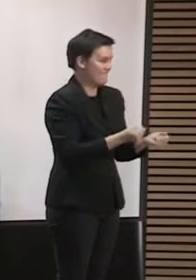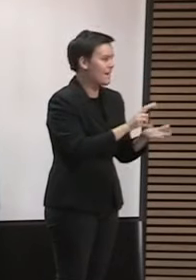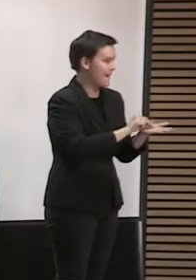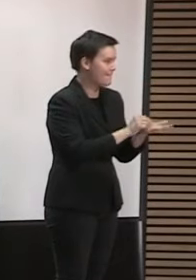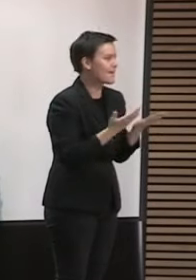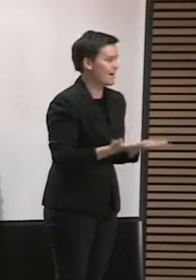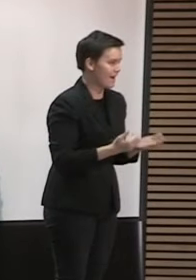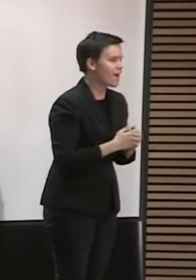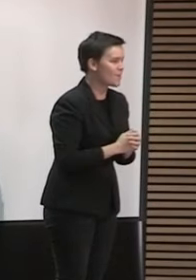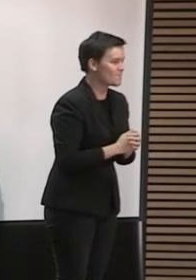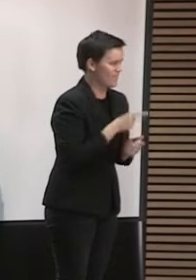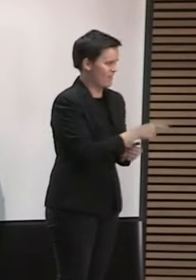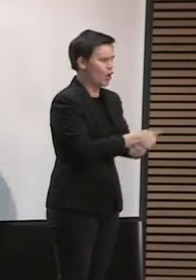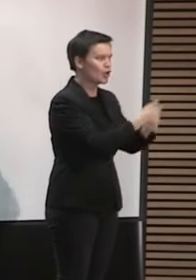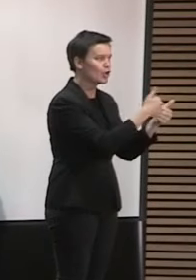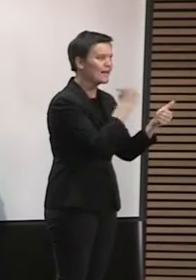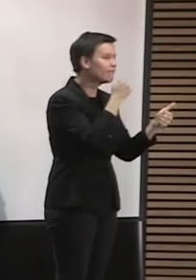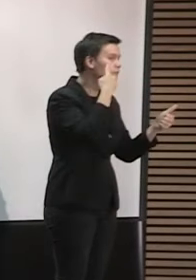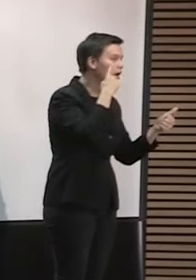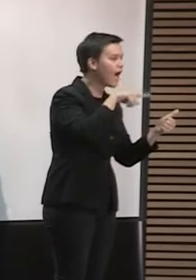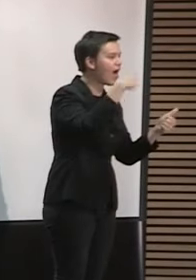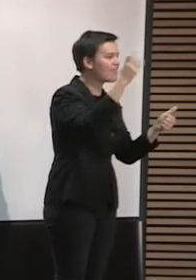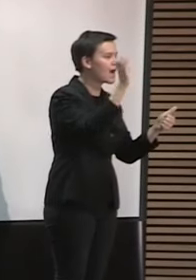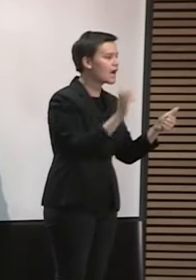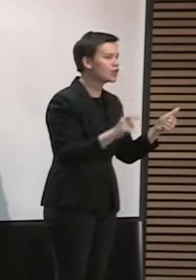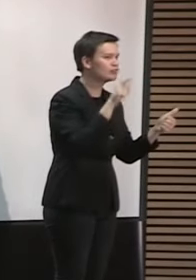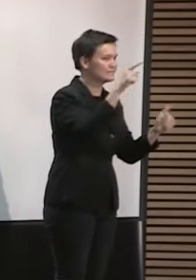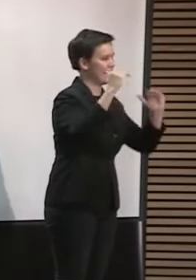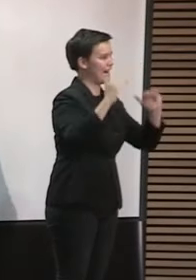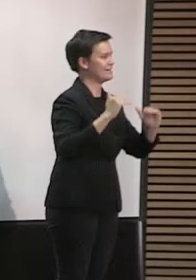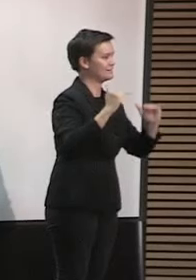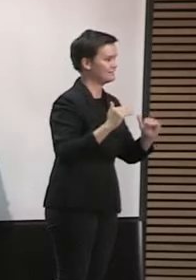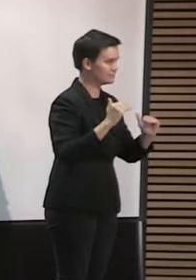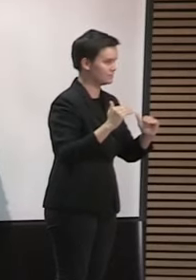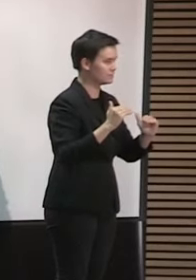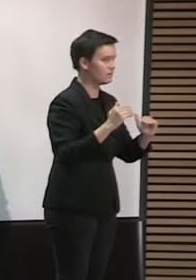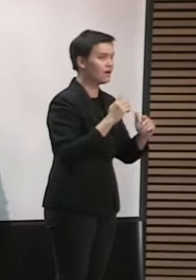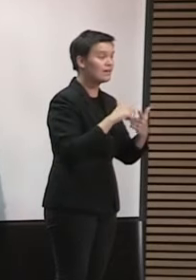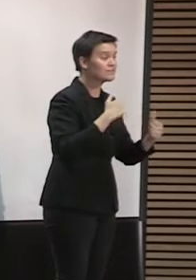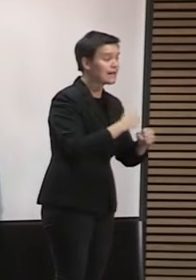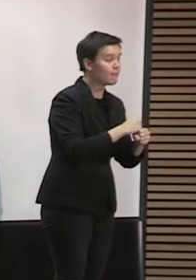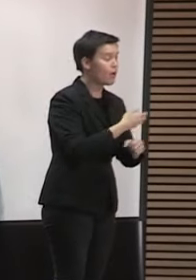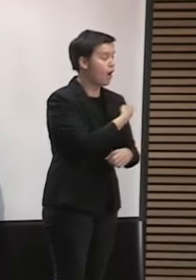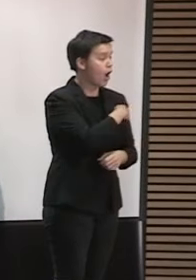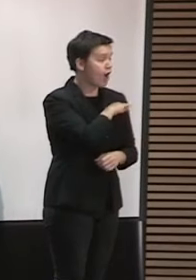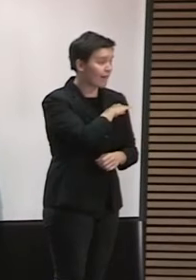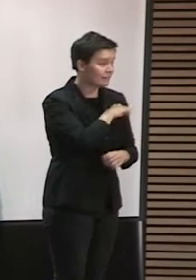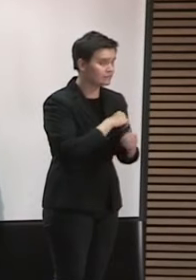last minute so we're drawing on the most recent and up-to-date information at the time that we make those decisions. We have got